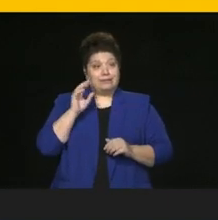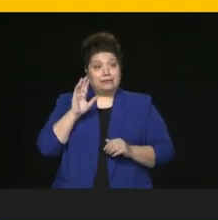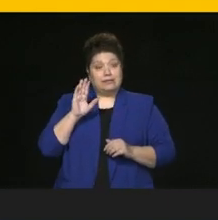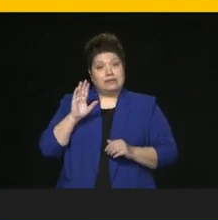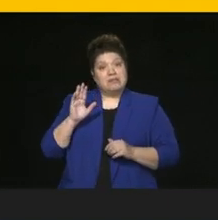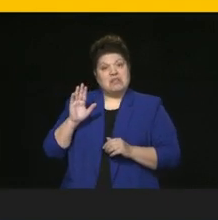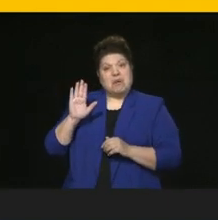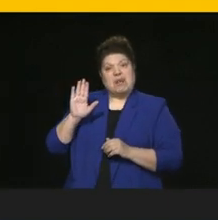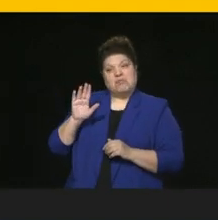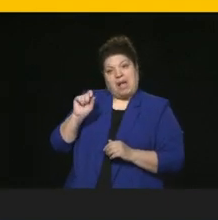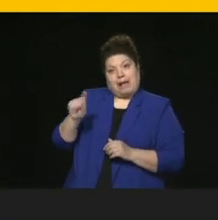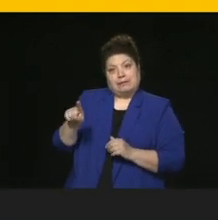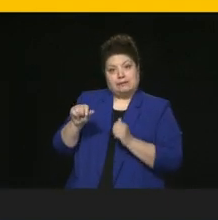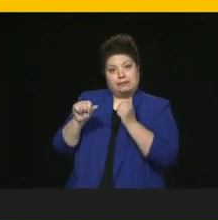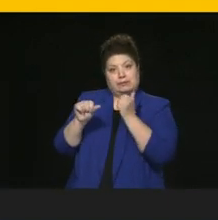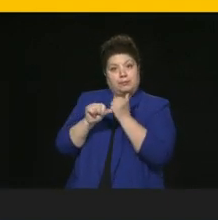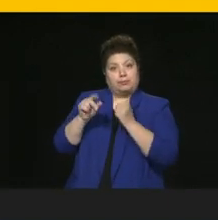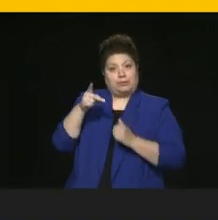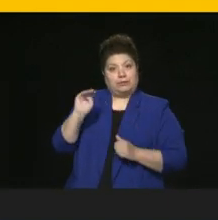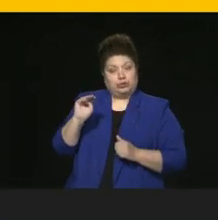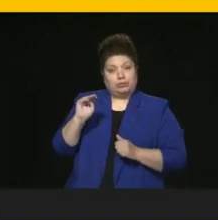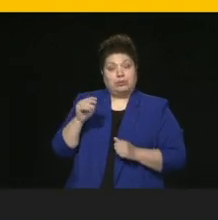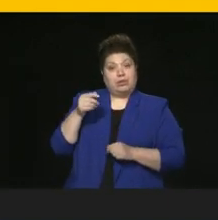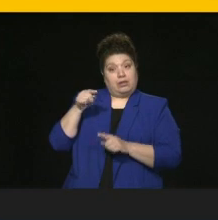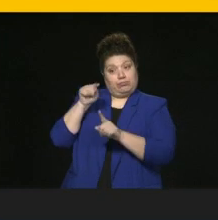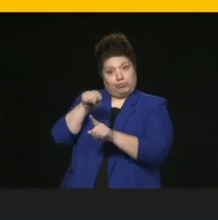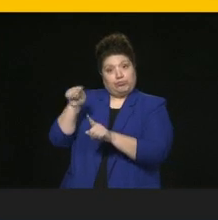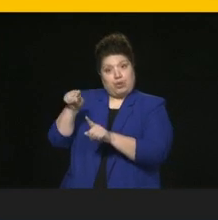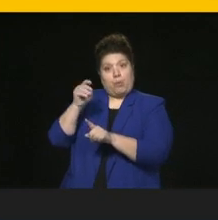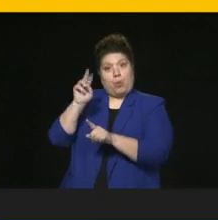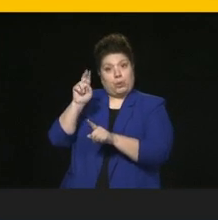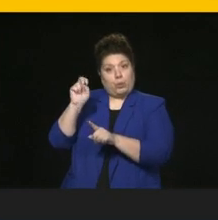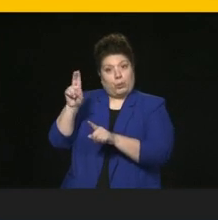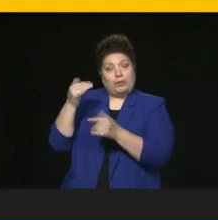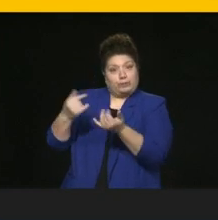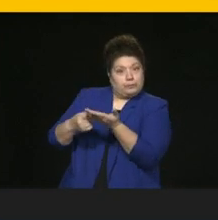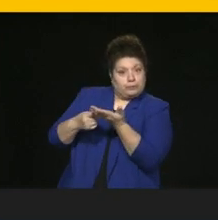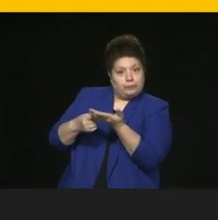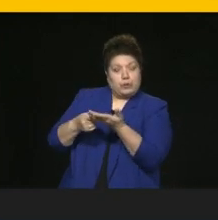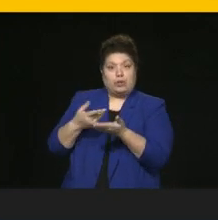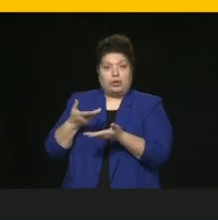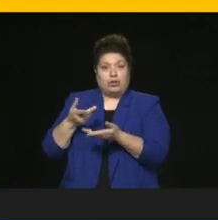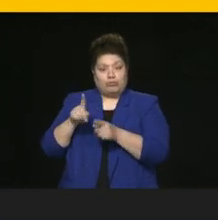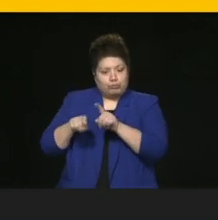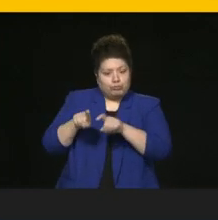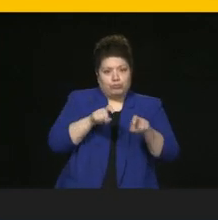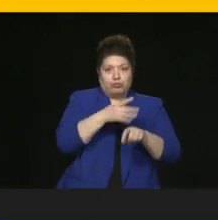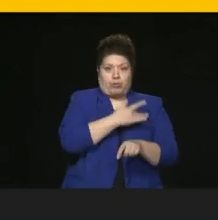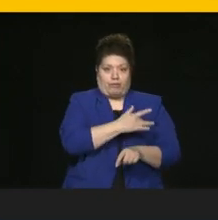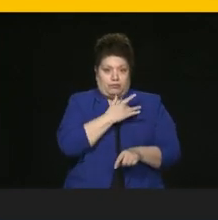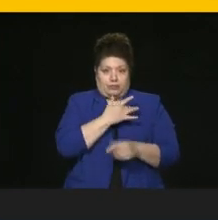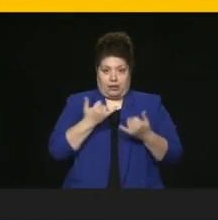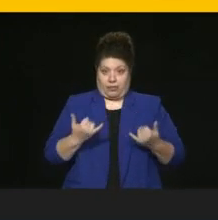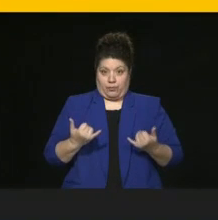WORKERS PIECE, I'LL DEFER TO THE DEPUTY PRIME MINISTER BECAUSE I KNOW HER COLLEAGUE MINISTER